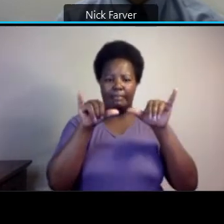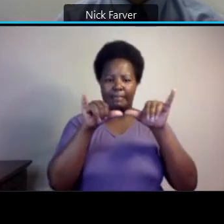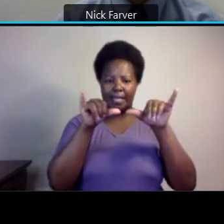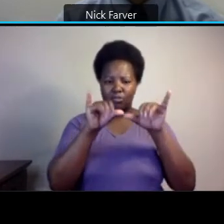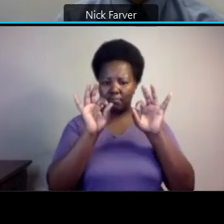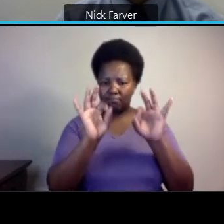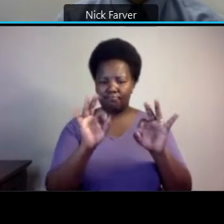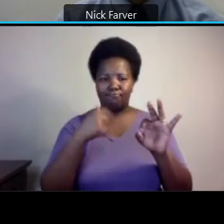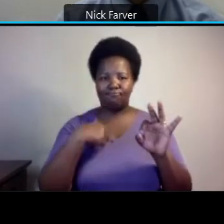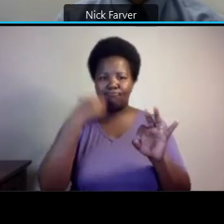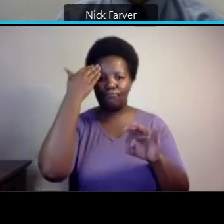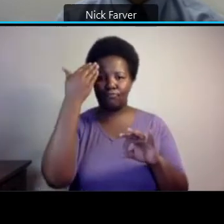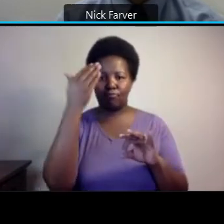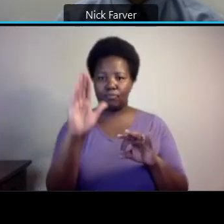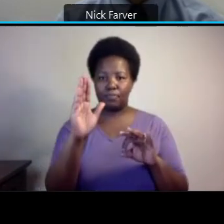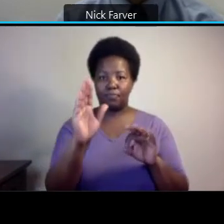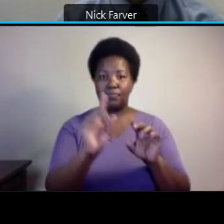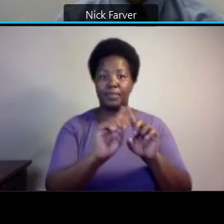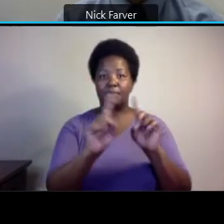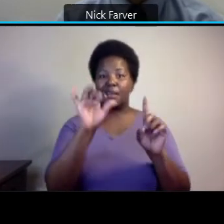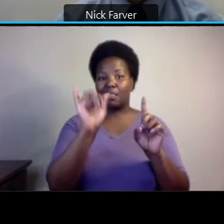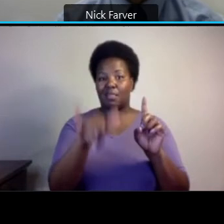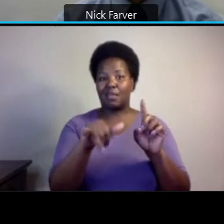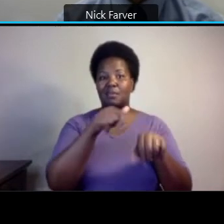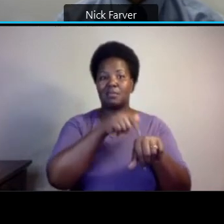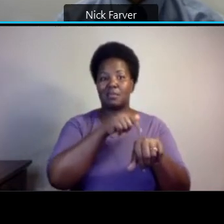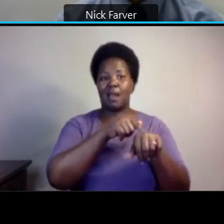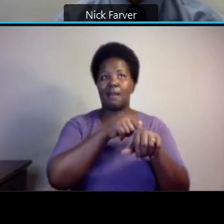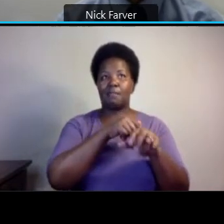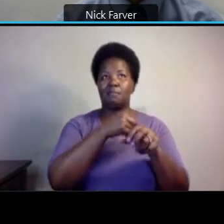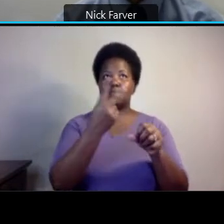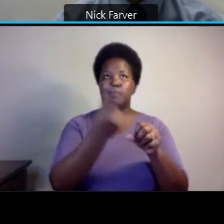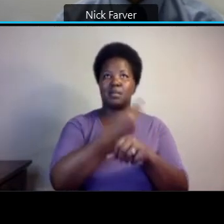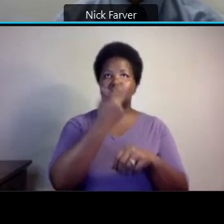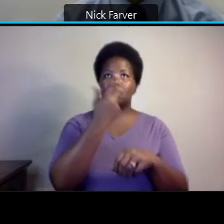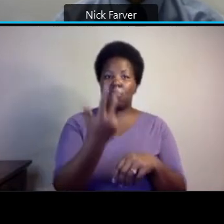you know that length times times three you're gonna that's what you're gonna get so it'll be